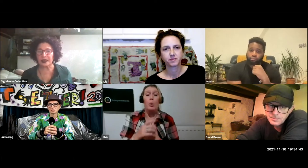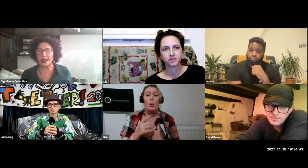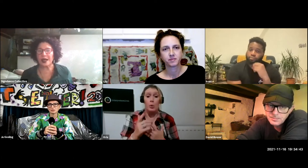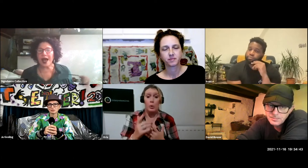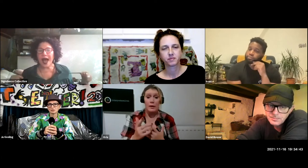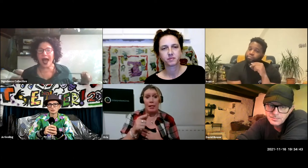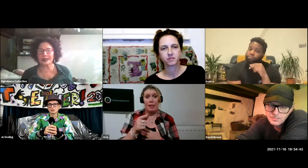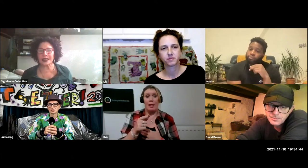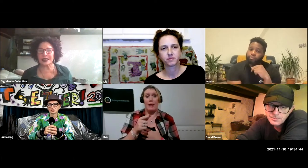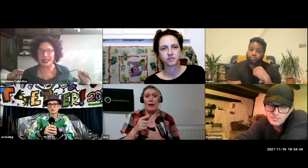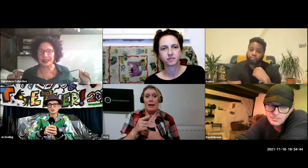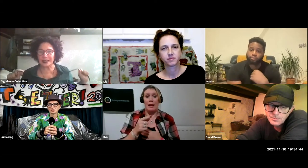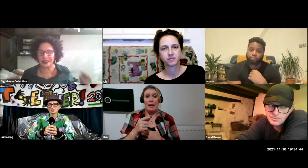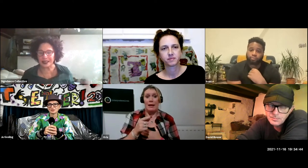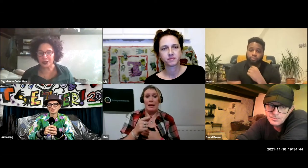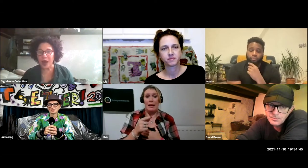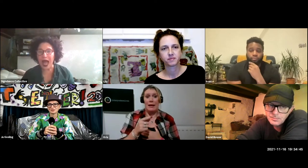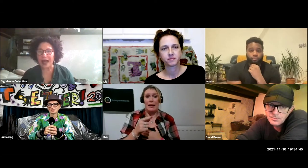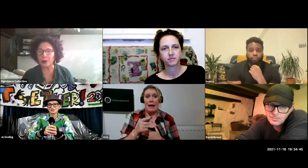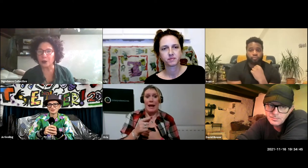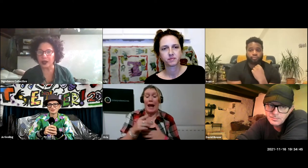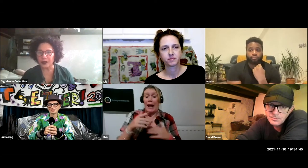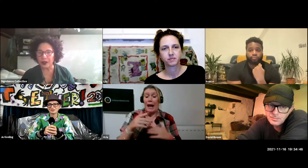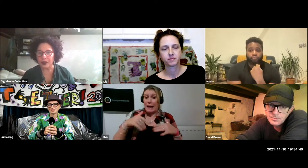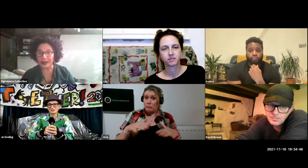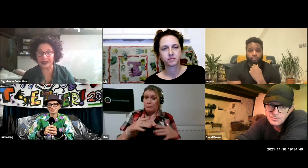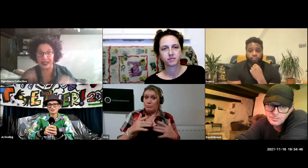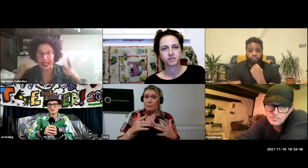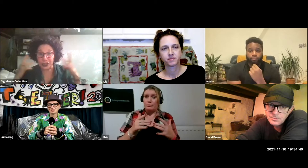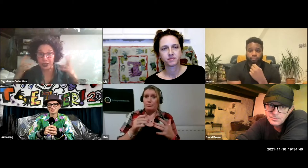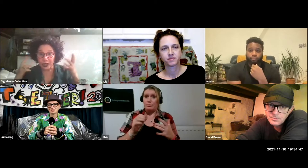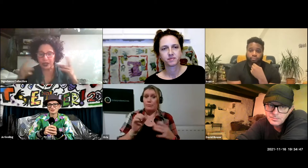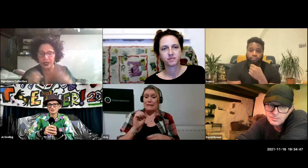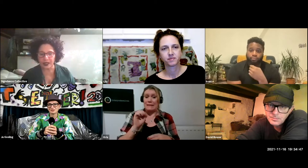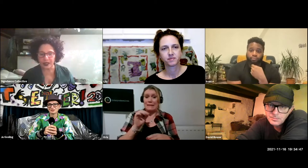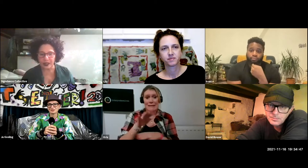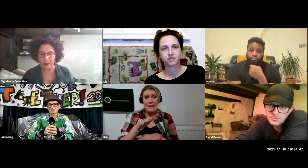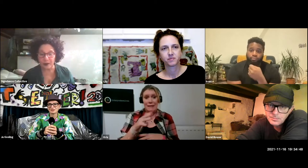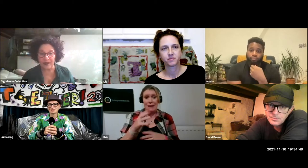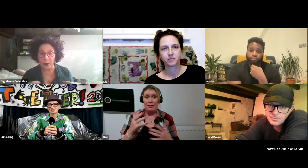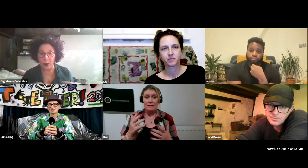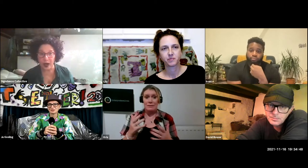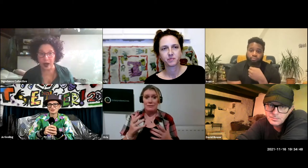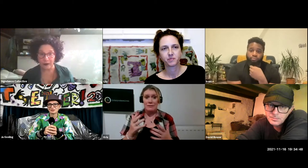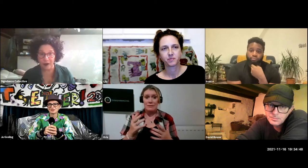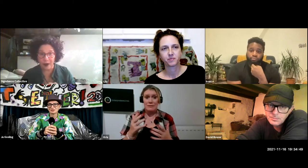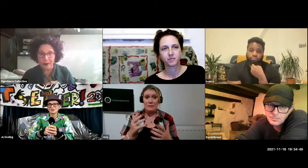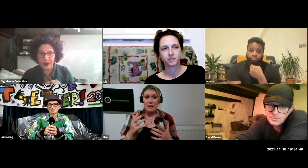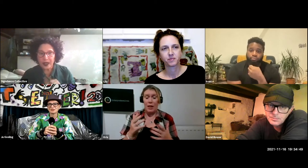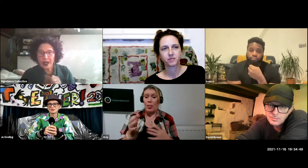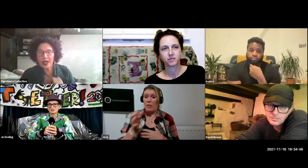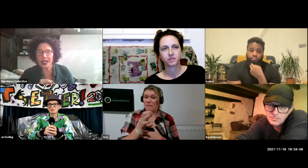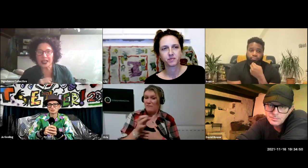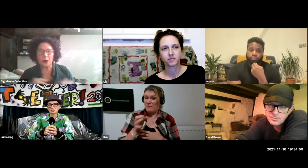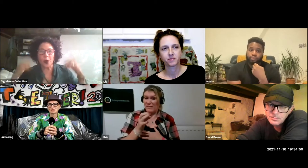filming their own dances on phones and then, mixing together for Hackney carnival at home.